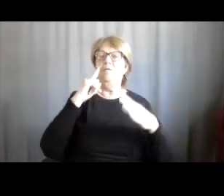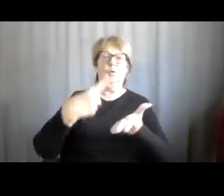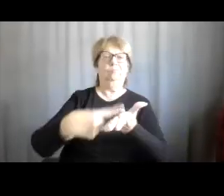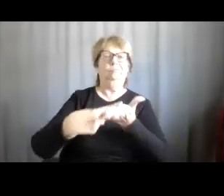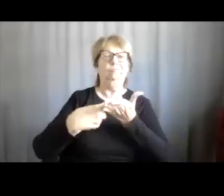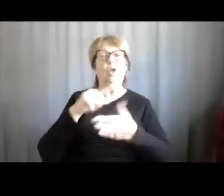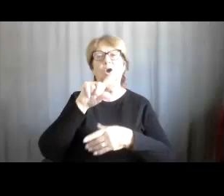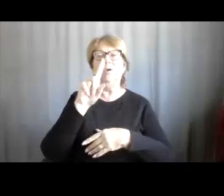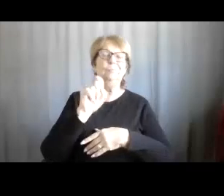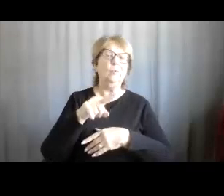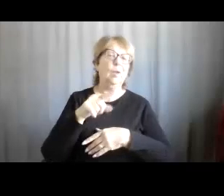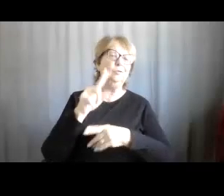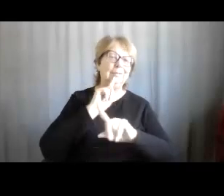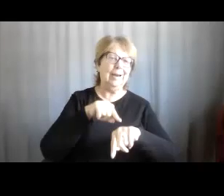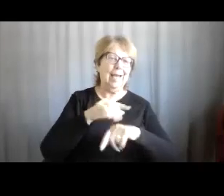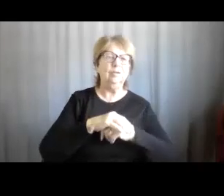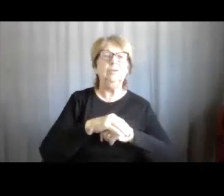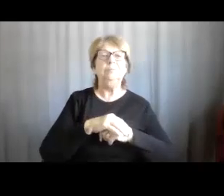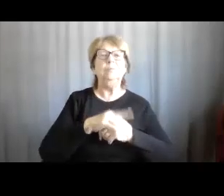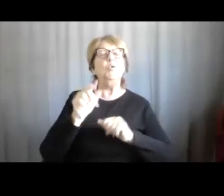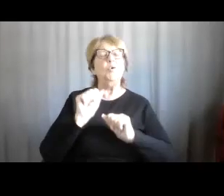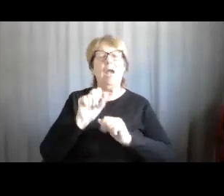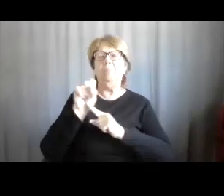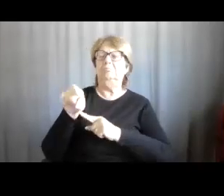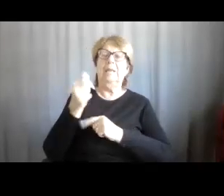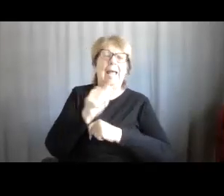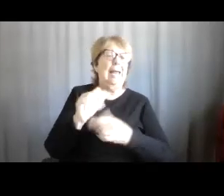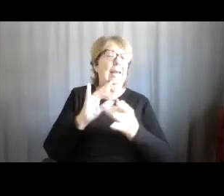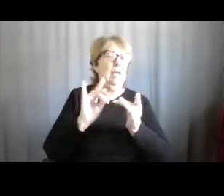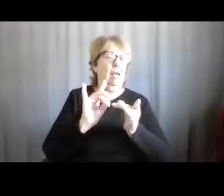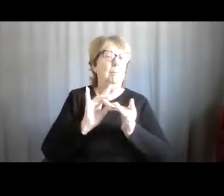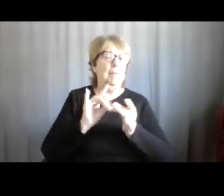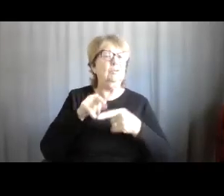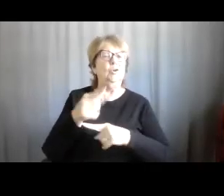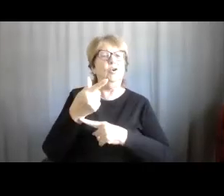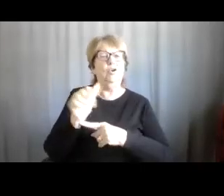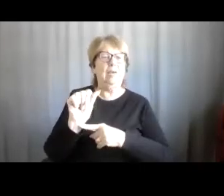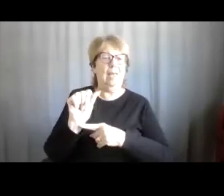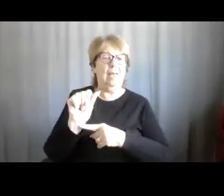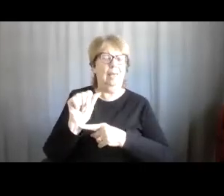comments or questions in the Q&A during the presentation. [Roby Poche (DES)] For today, we would like to focus